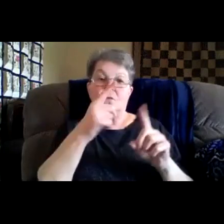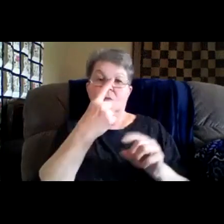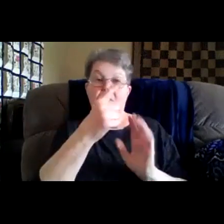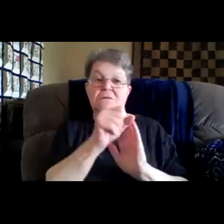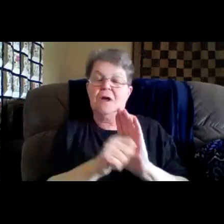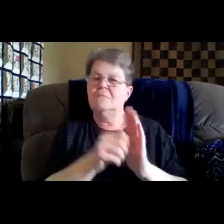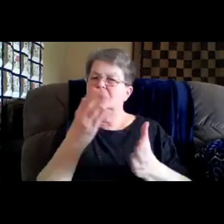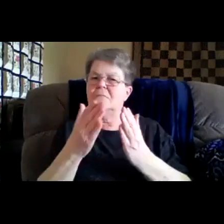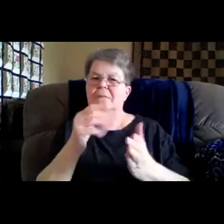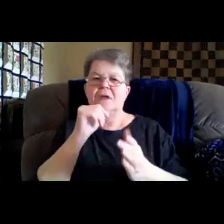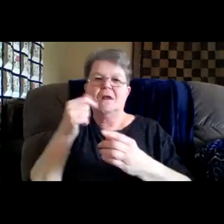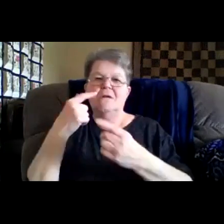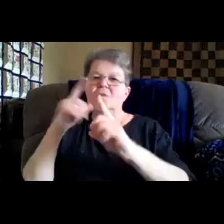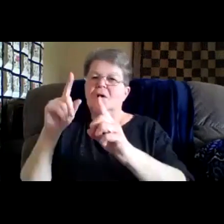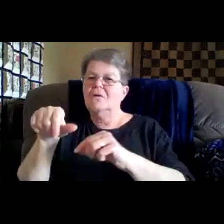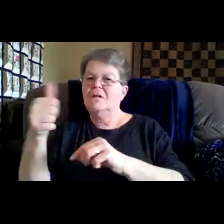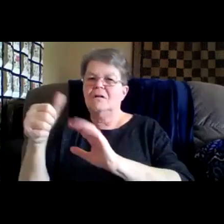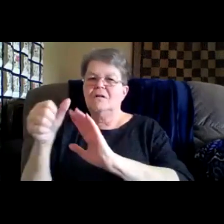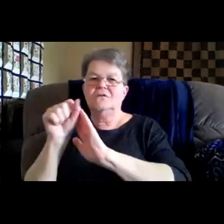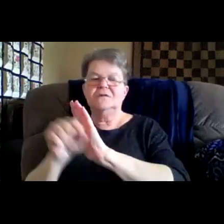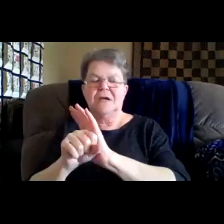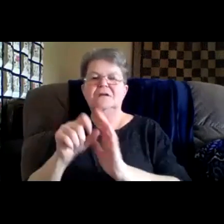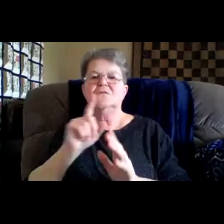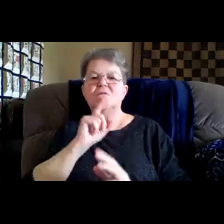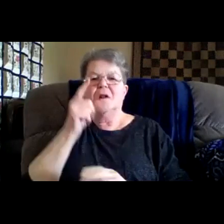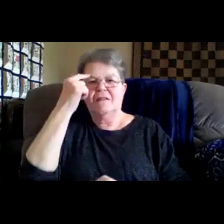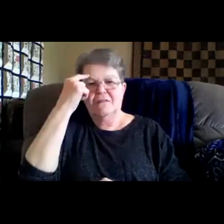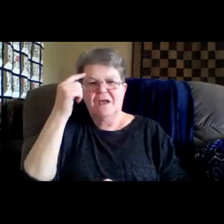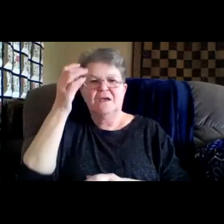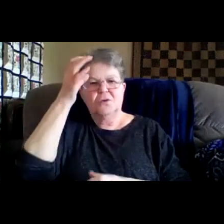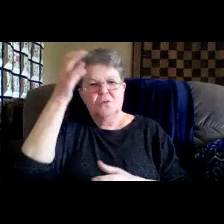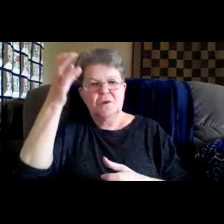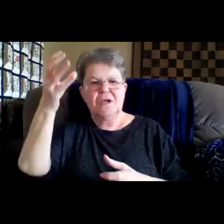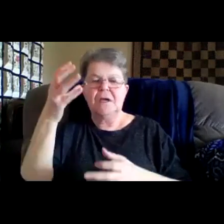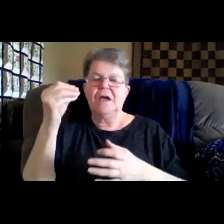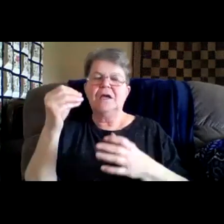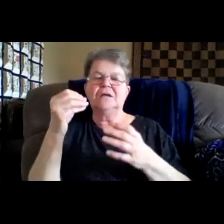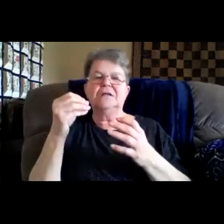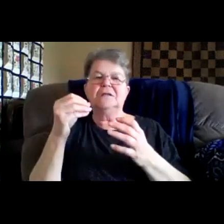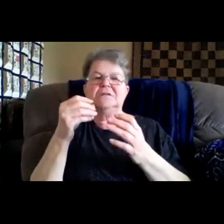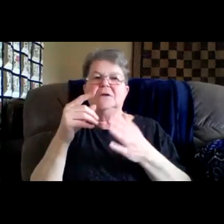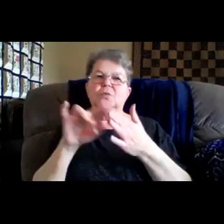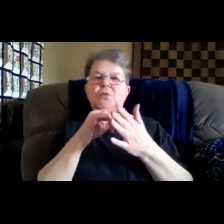And so I think really thinking really creatively and critically about how your own processes